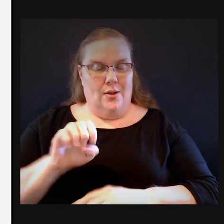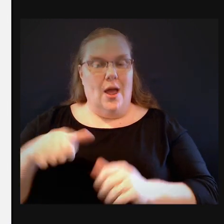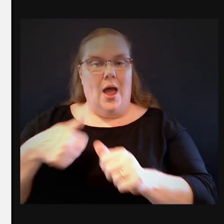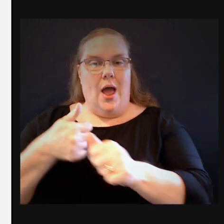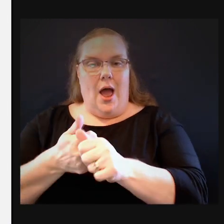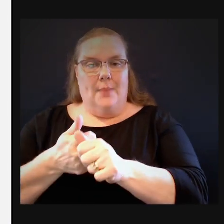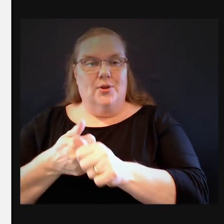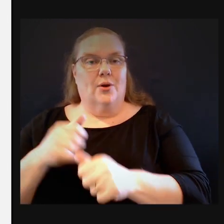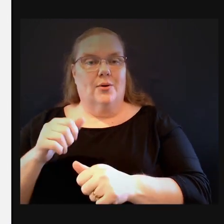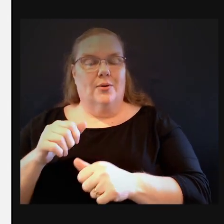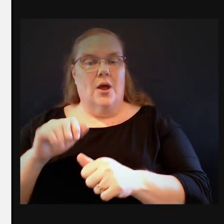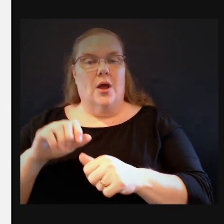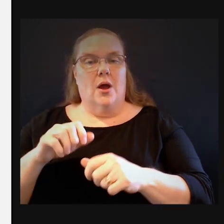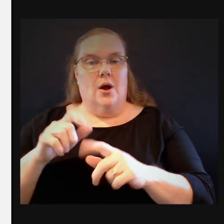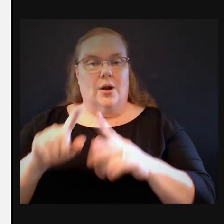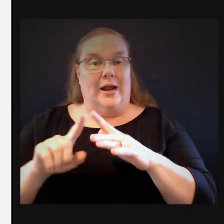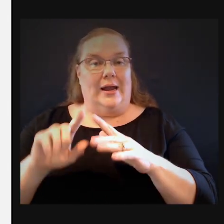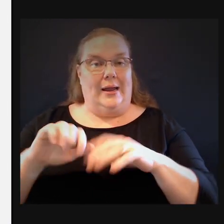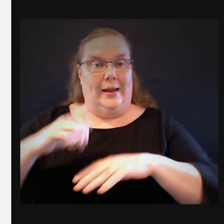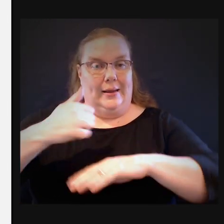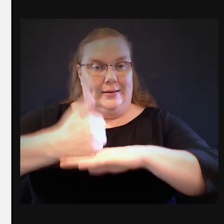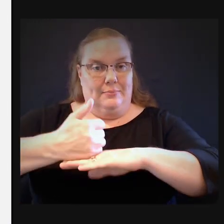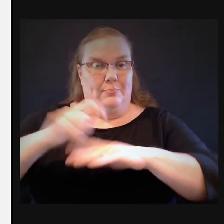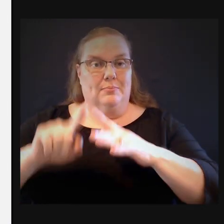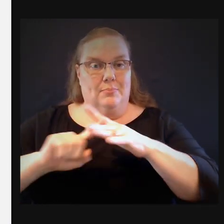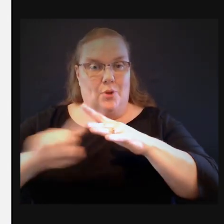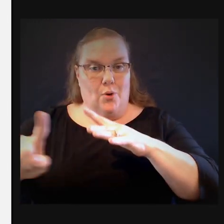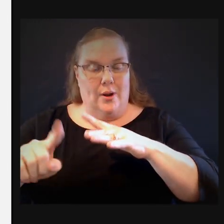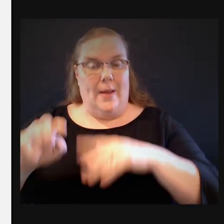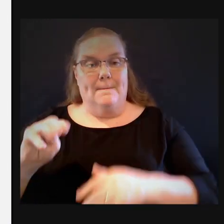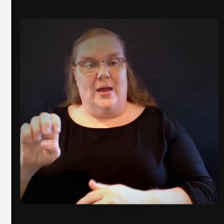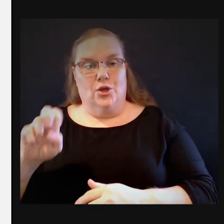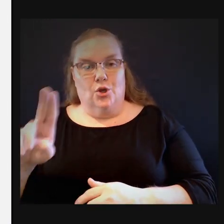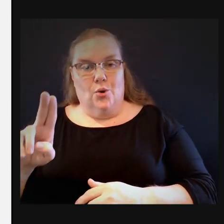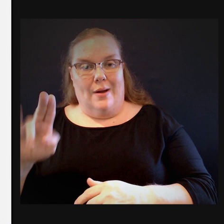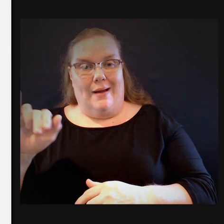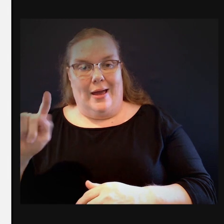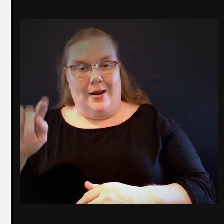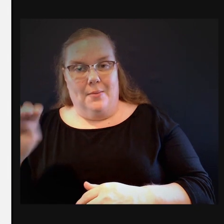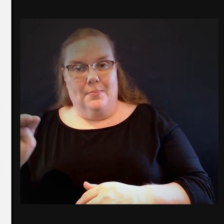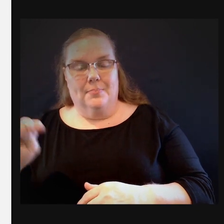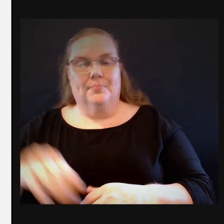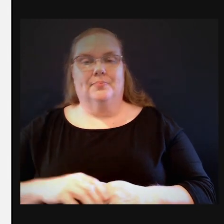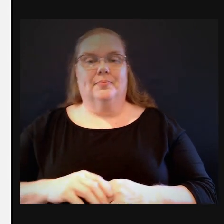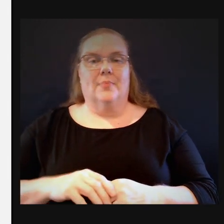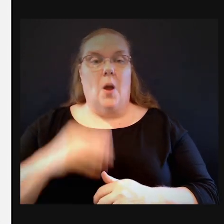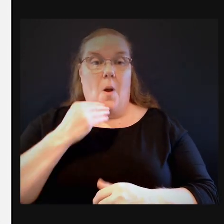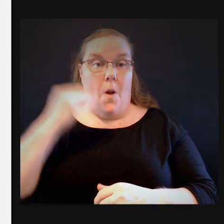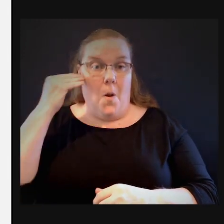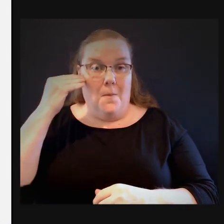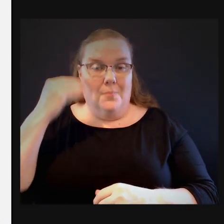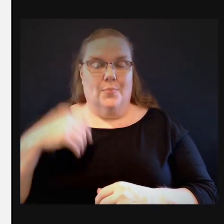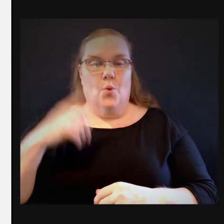Deploy or install application. Menu item. Consoles. Console... Home. One of six.